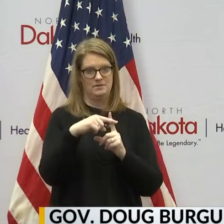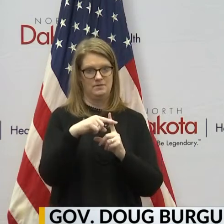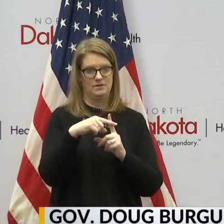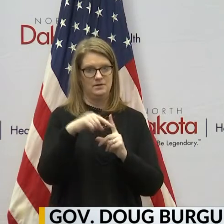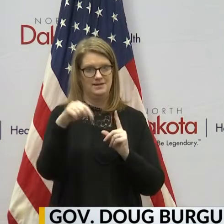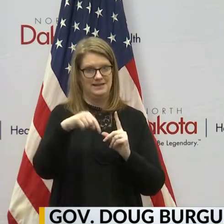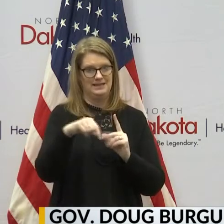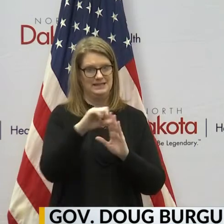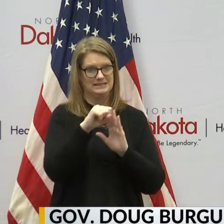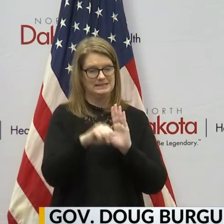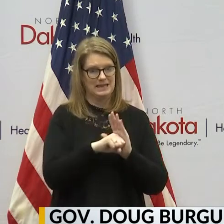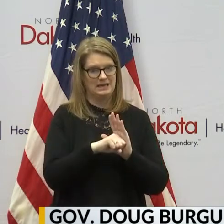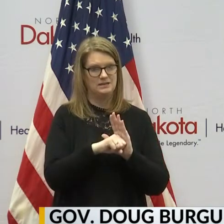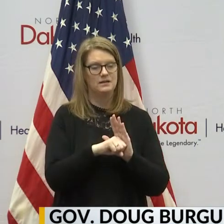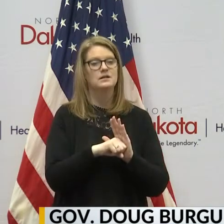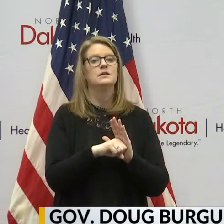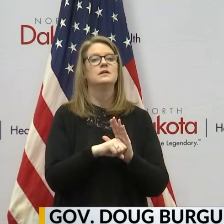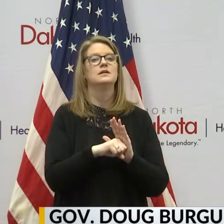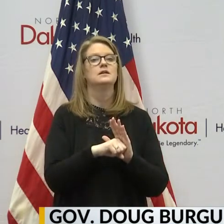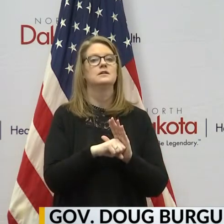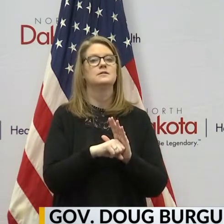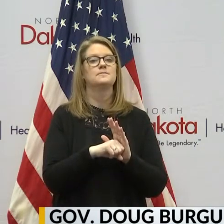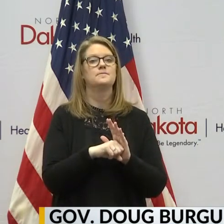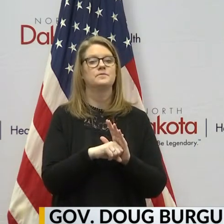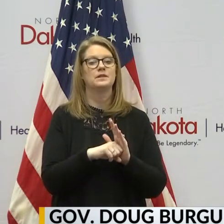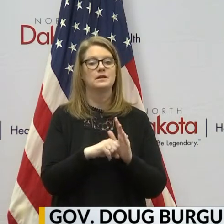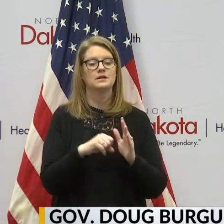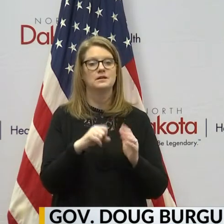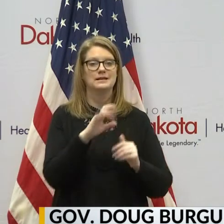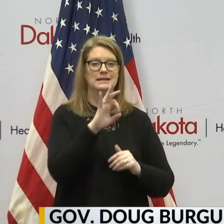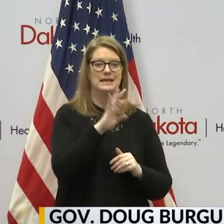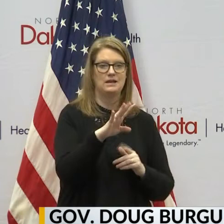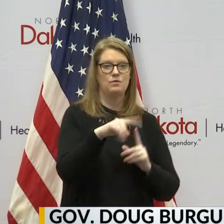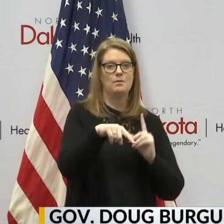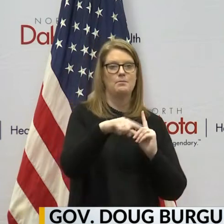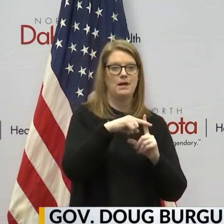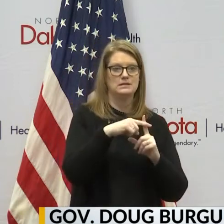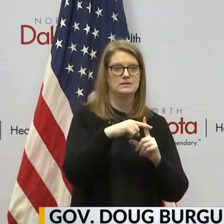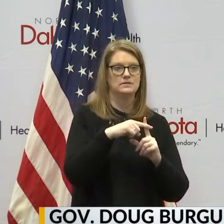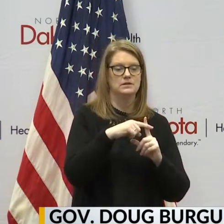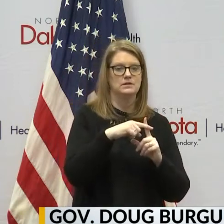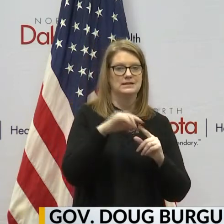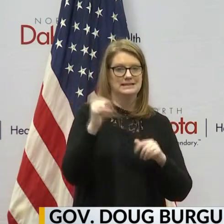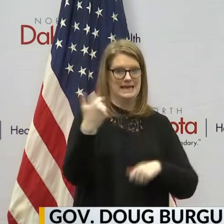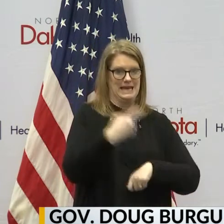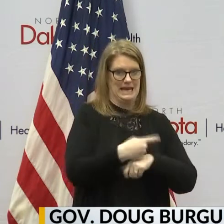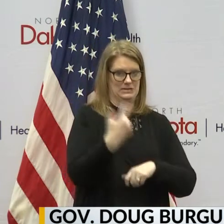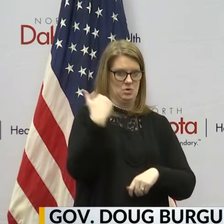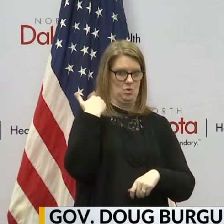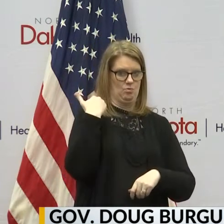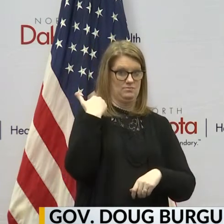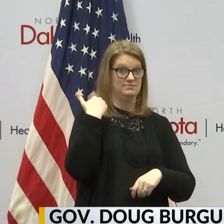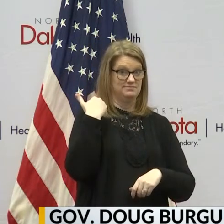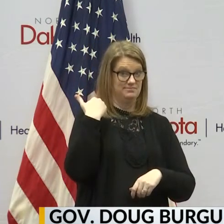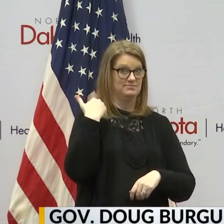UP AS POSITIVE. AGAIN, THIS IS 10 DAYS LATE IN TERMS OF DATA AND MAY BE UNDERREPORTED MEANING THERE COULD BE 10 TIMES AS MANY CASES. THE WAY TO THINK ABOUT THAT IS IF WE HAVE 94 POSITIVE IN THE